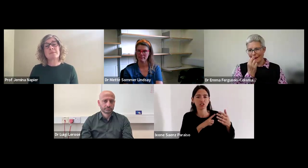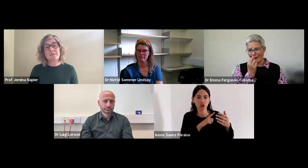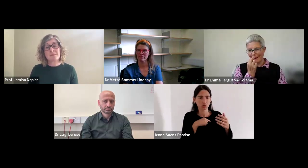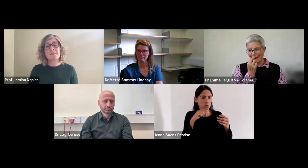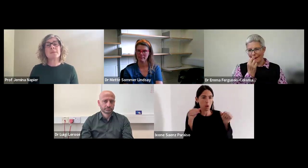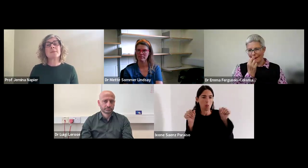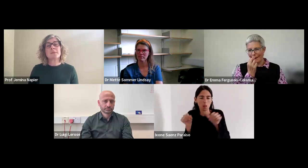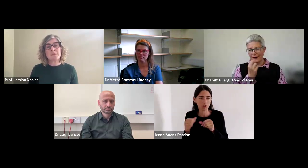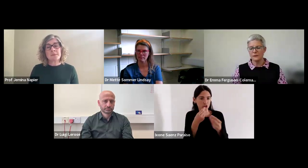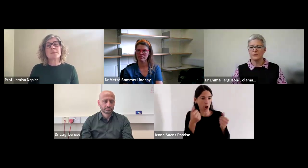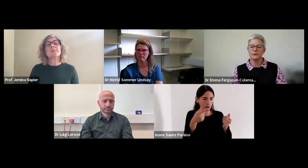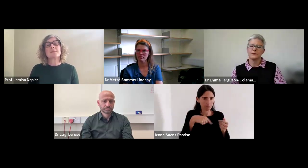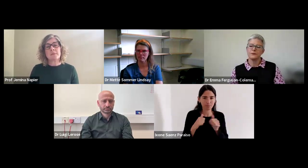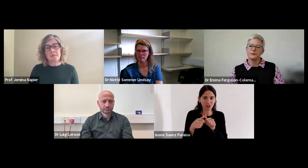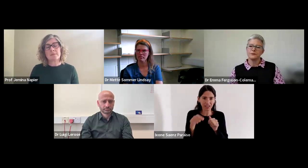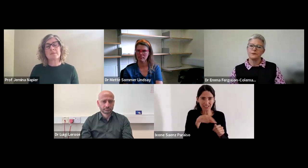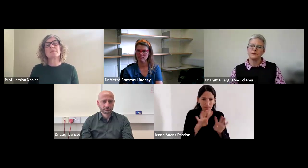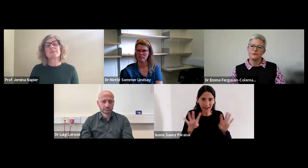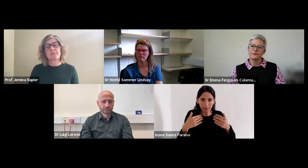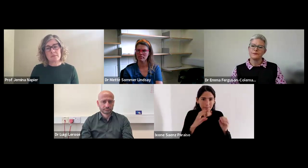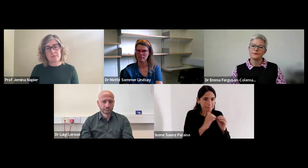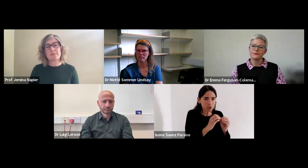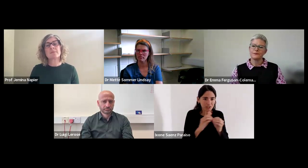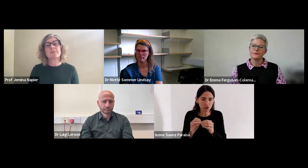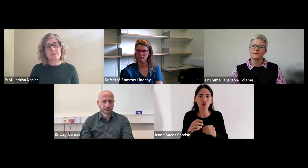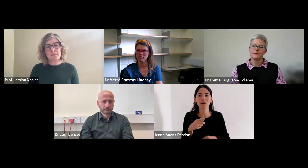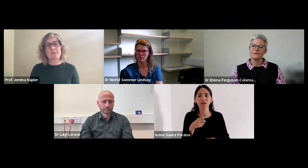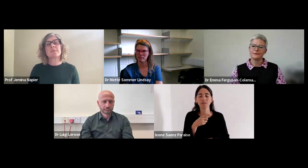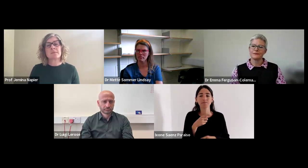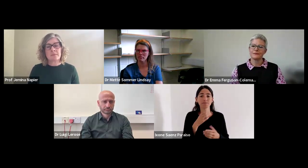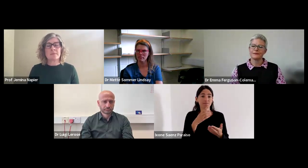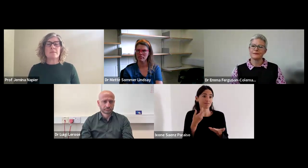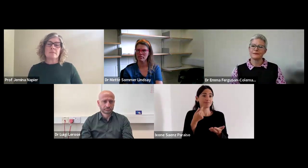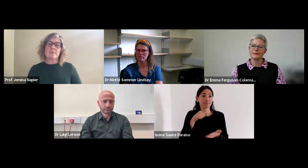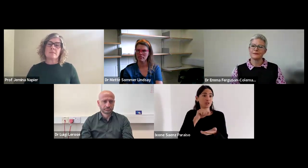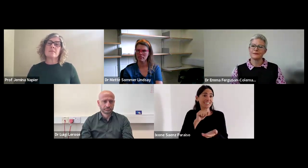break for a number of reasons that I'll talk about briefly, because they've already been mentioned in